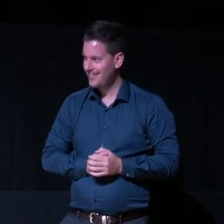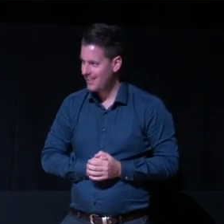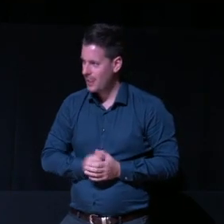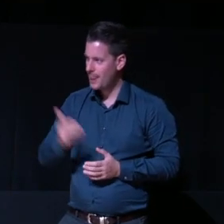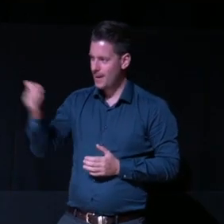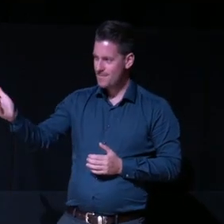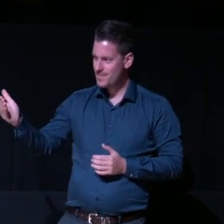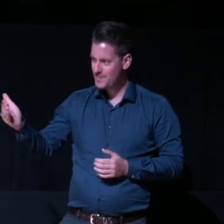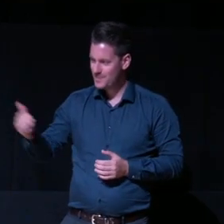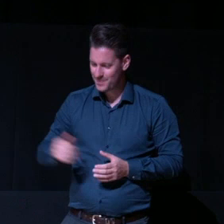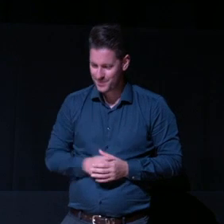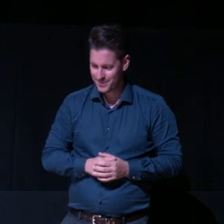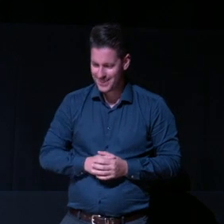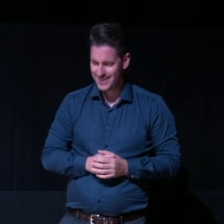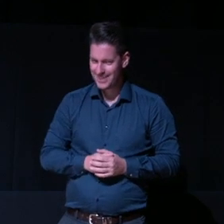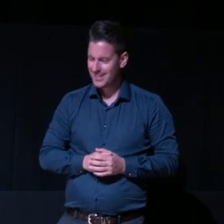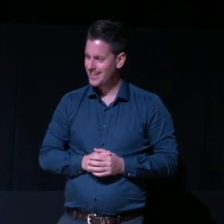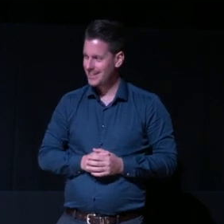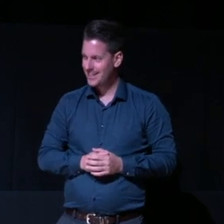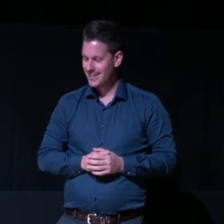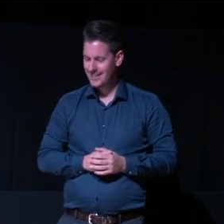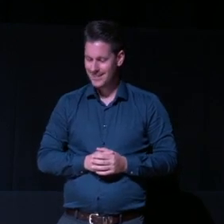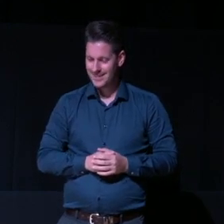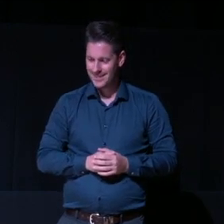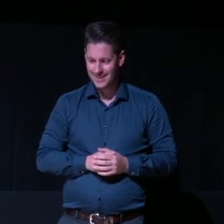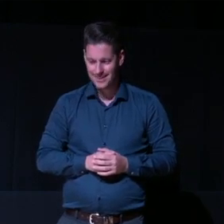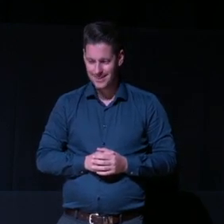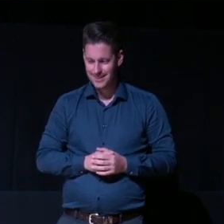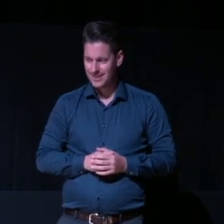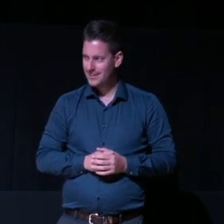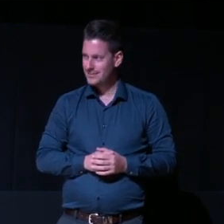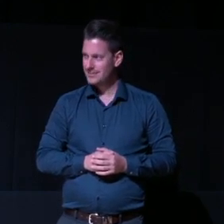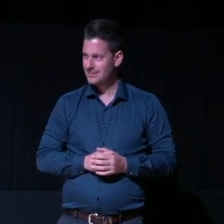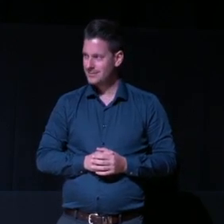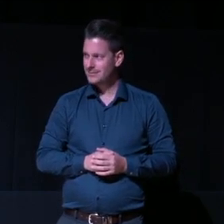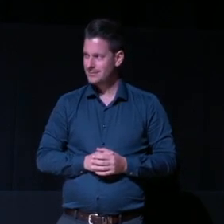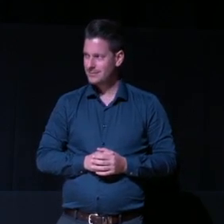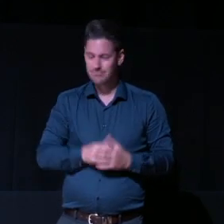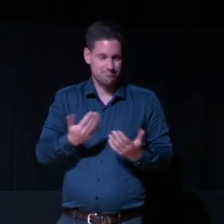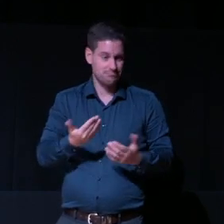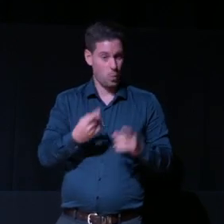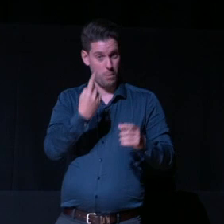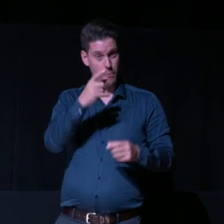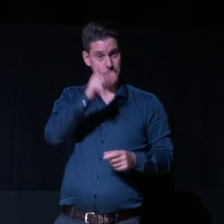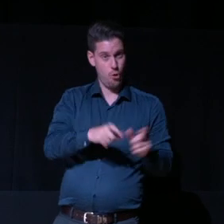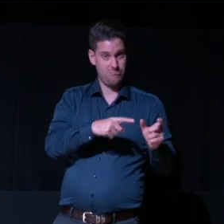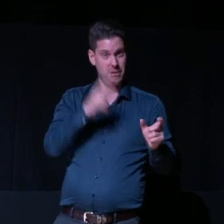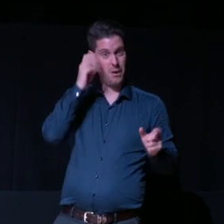and in your example, Michael, that there was someone had an opinion, but then actually it seems